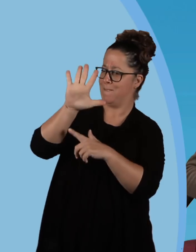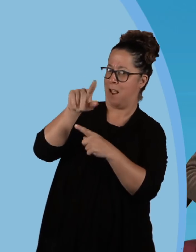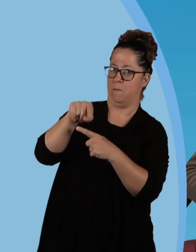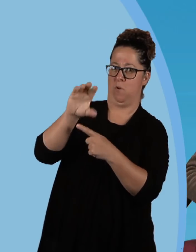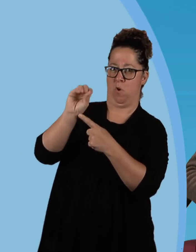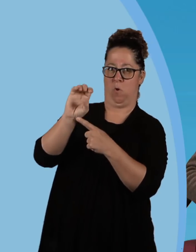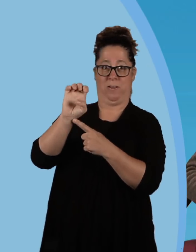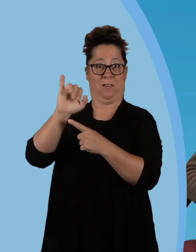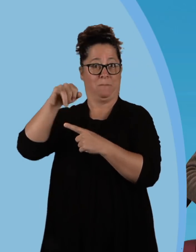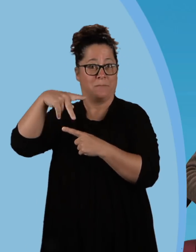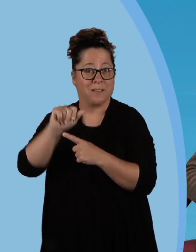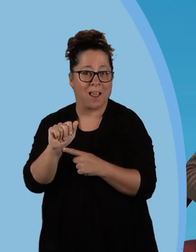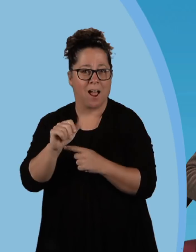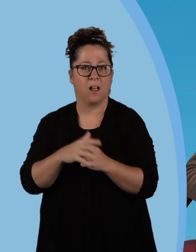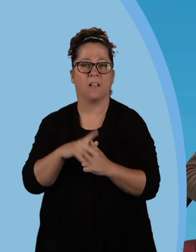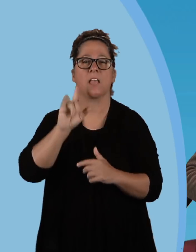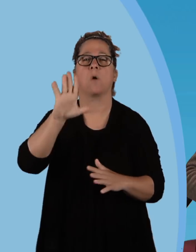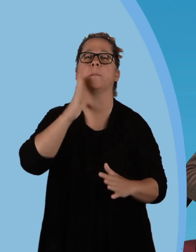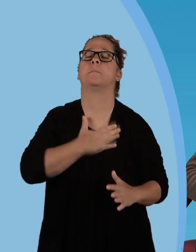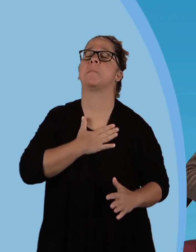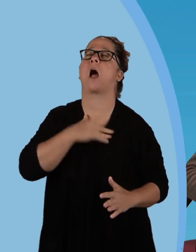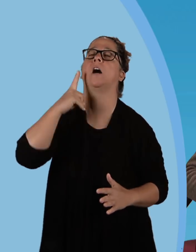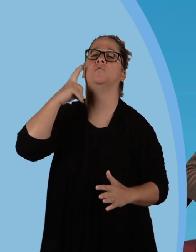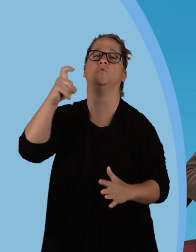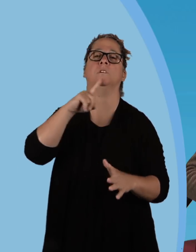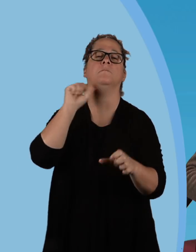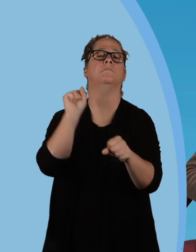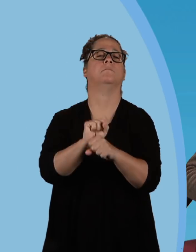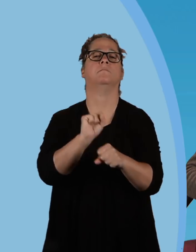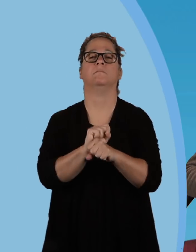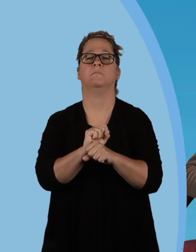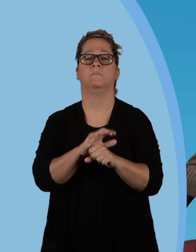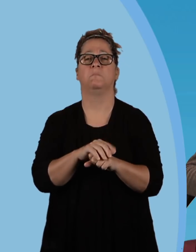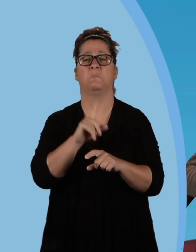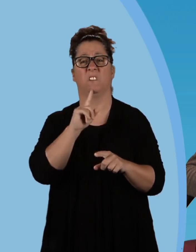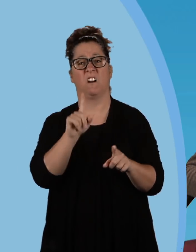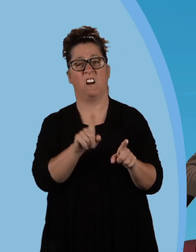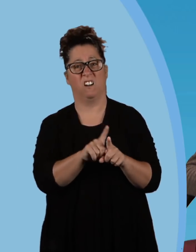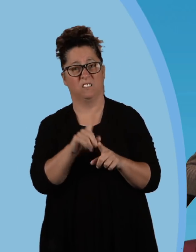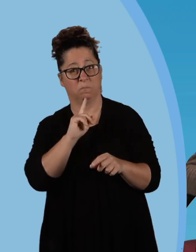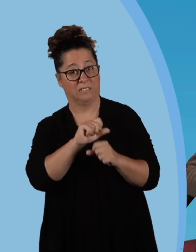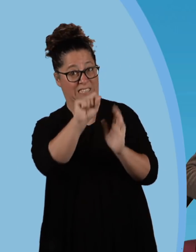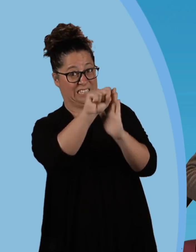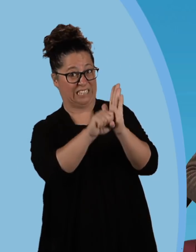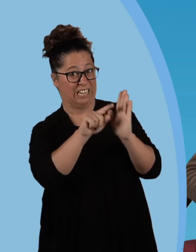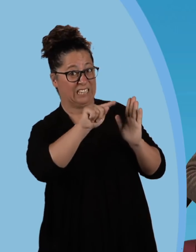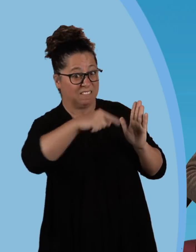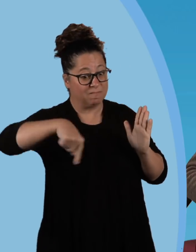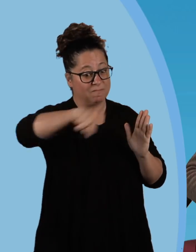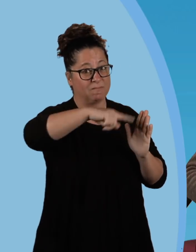to have every educational interpreter have a 5.0 on the EIPA. If I had my dream, that would be it.